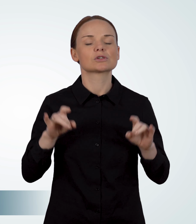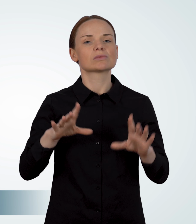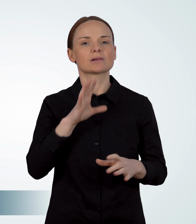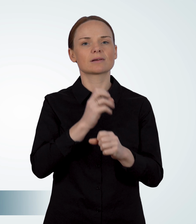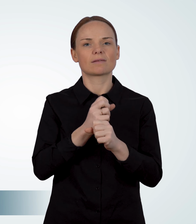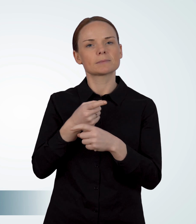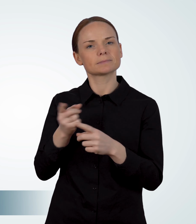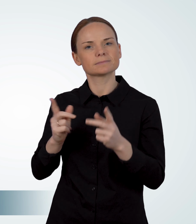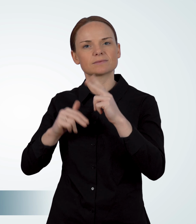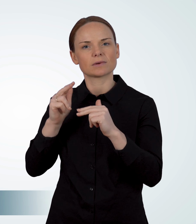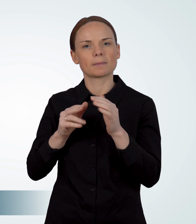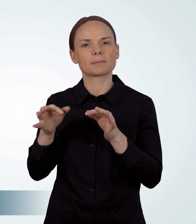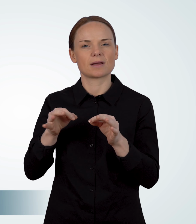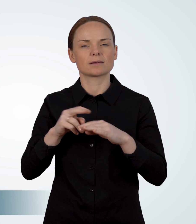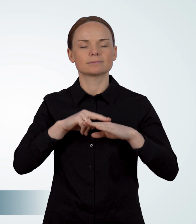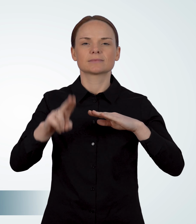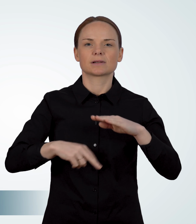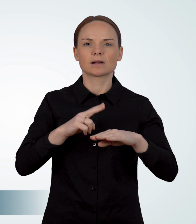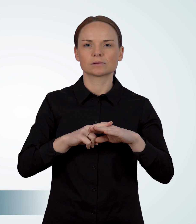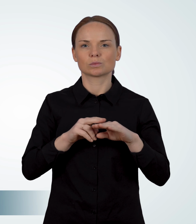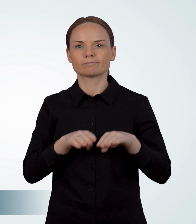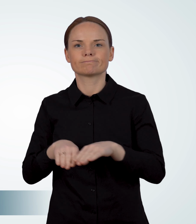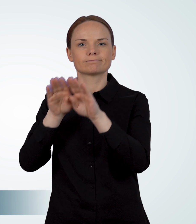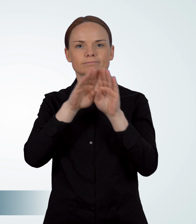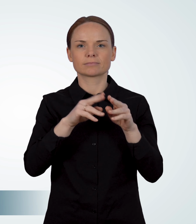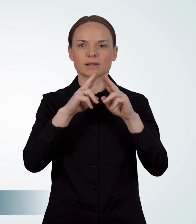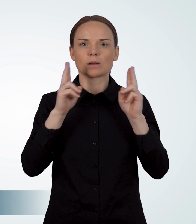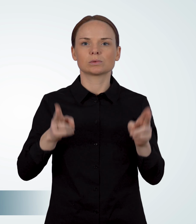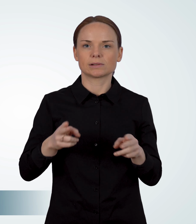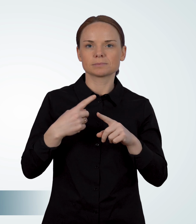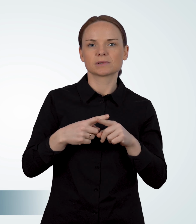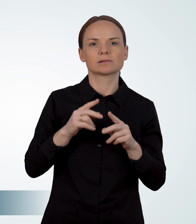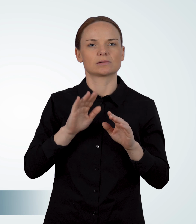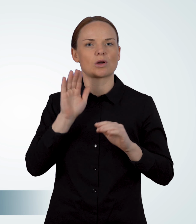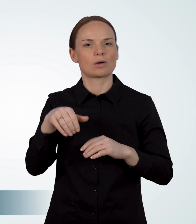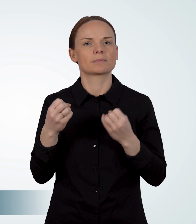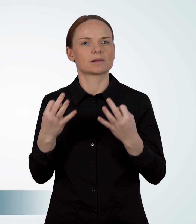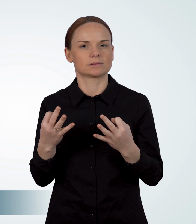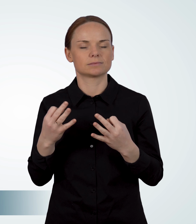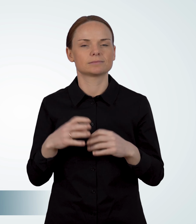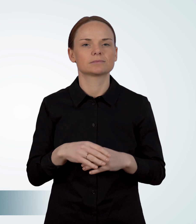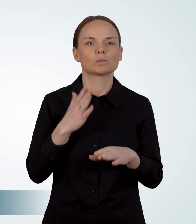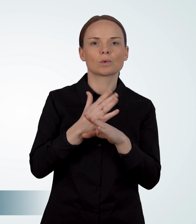The Australian Government is developing a National Housing and Homelessness Plan (the Plan).